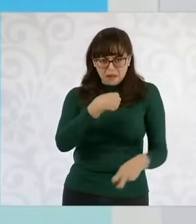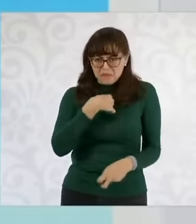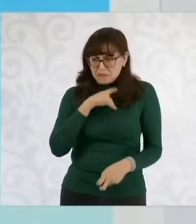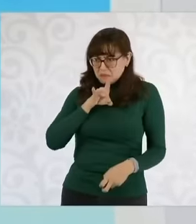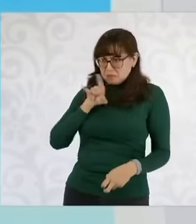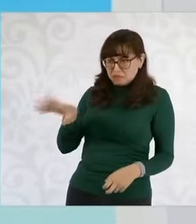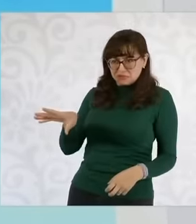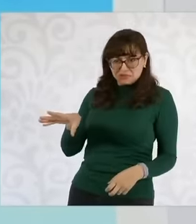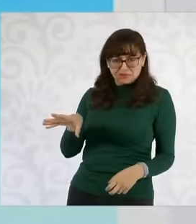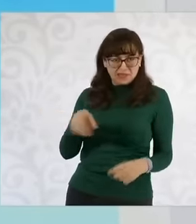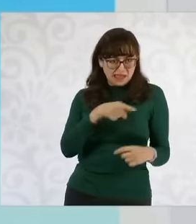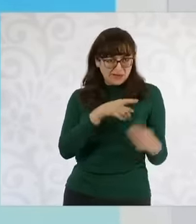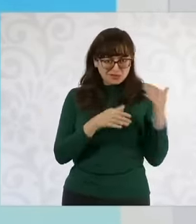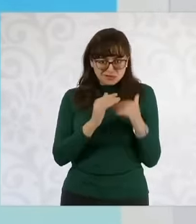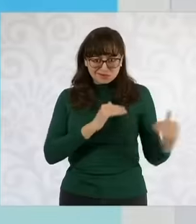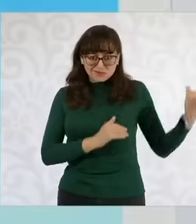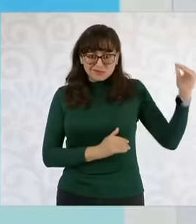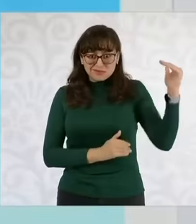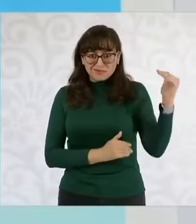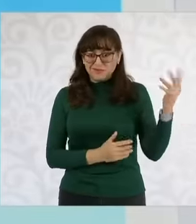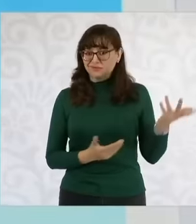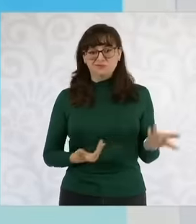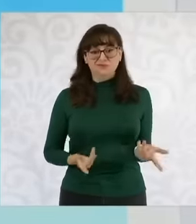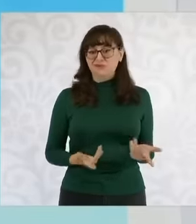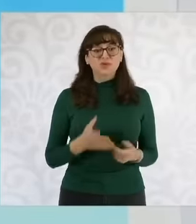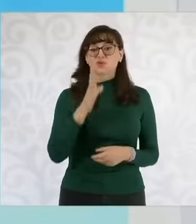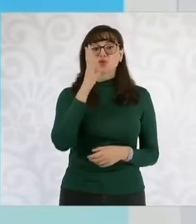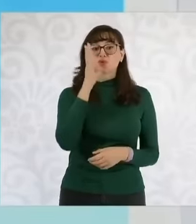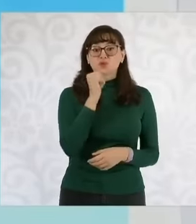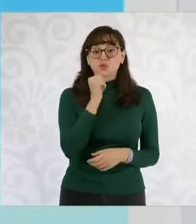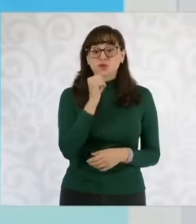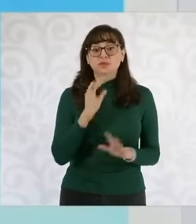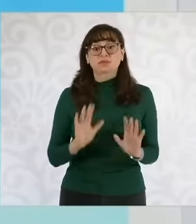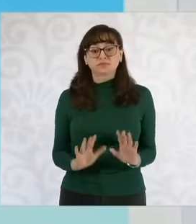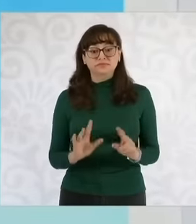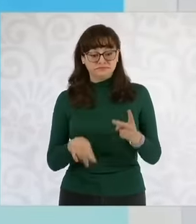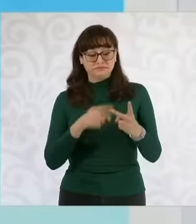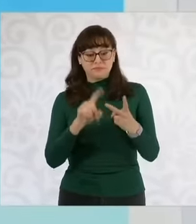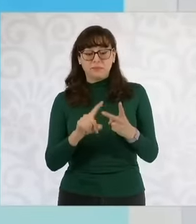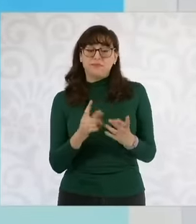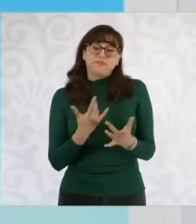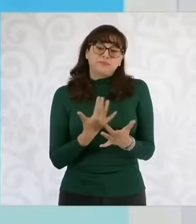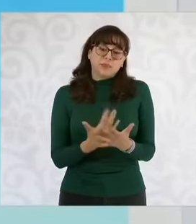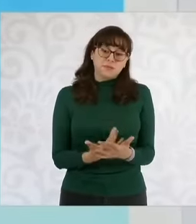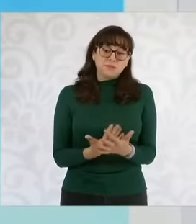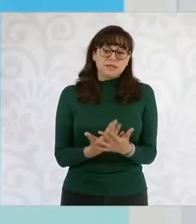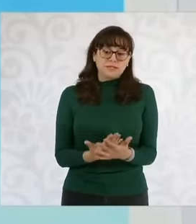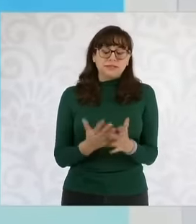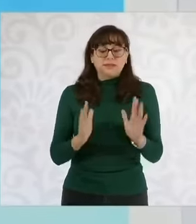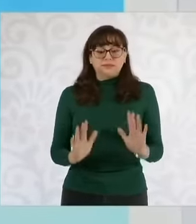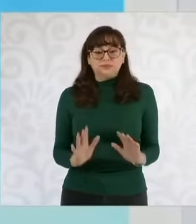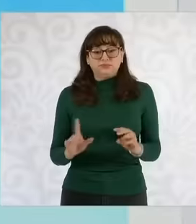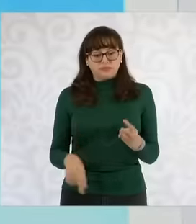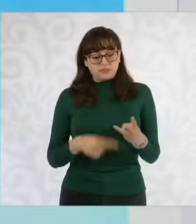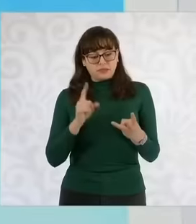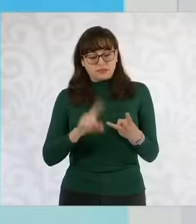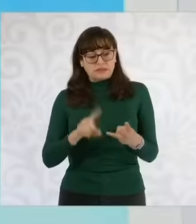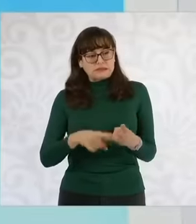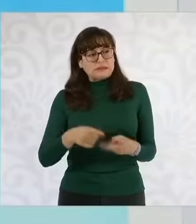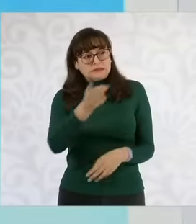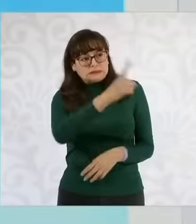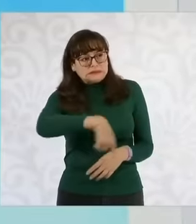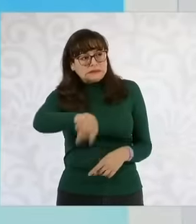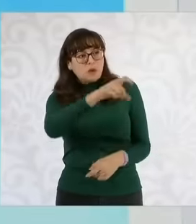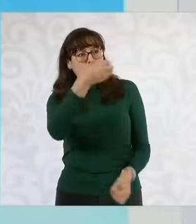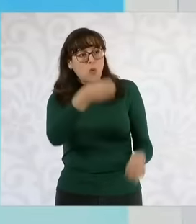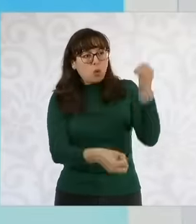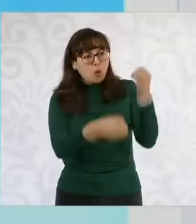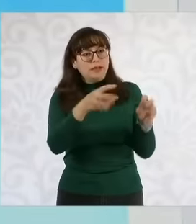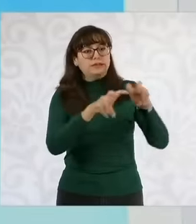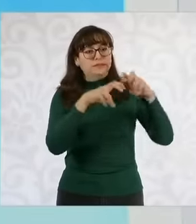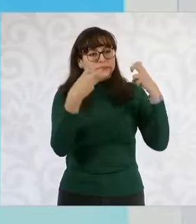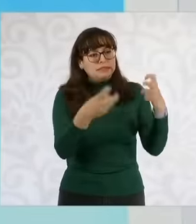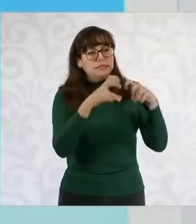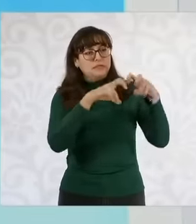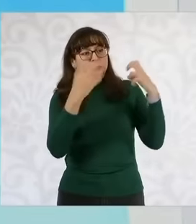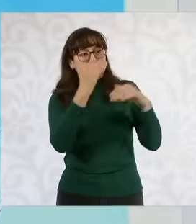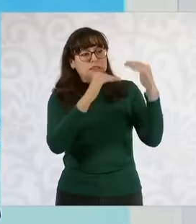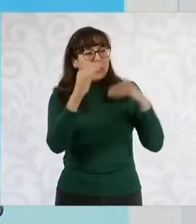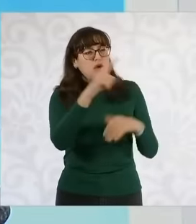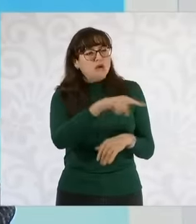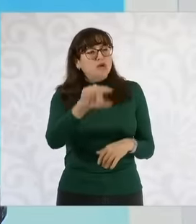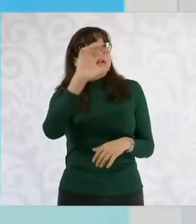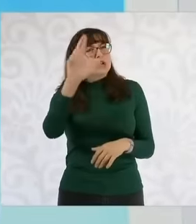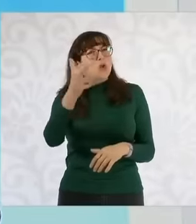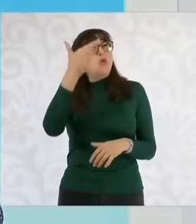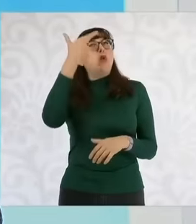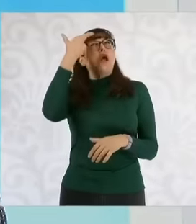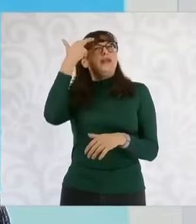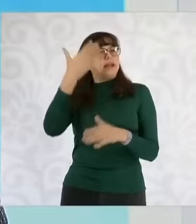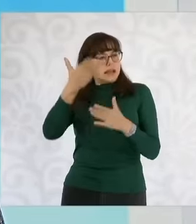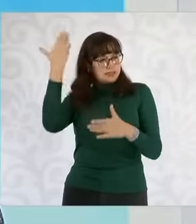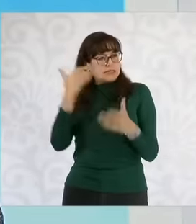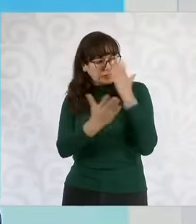and third, appeal to the ministers if they still have some